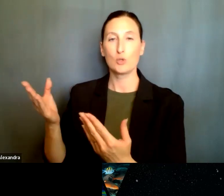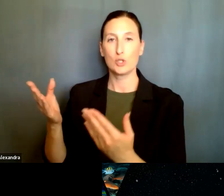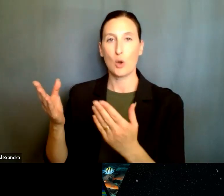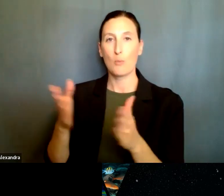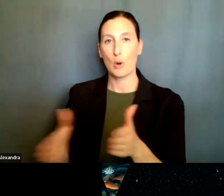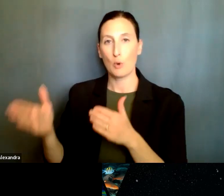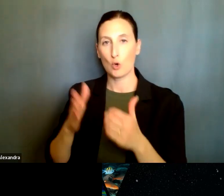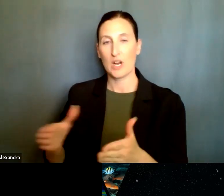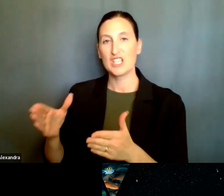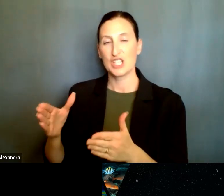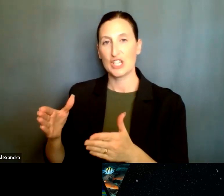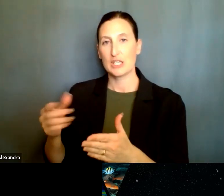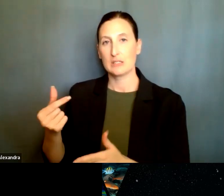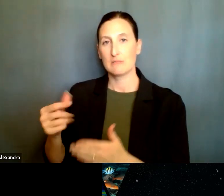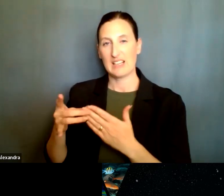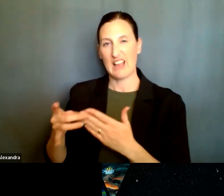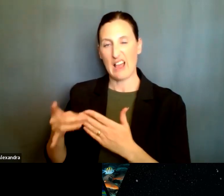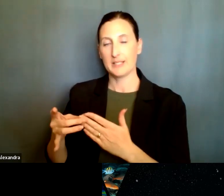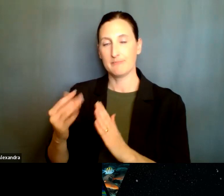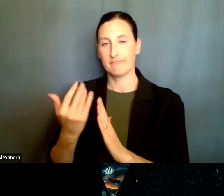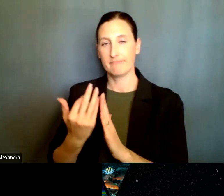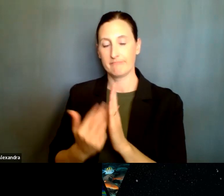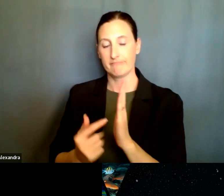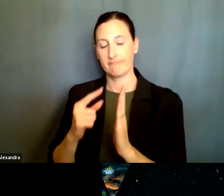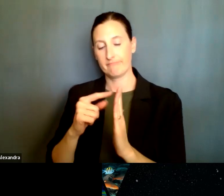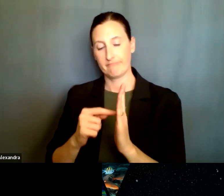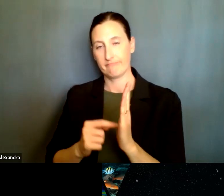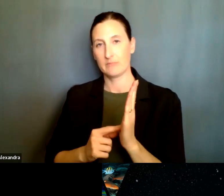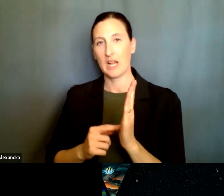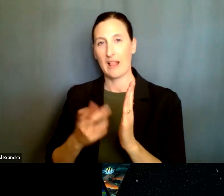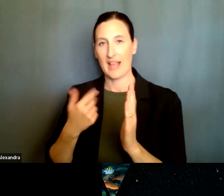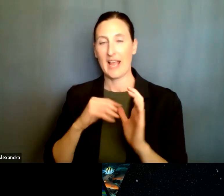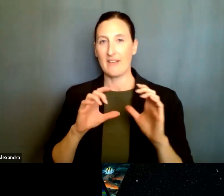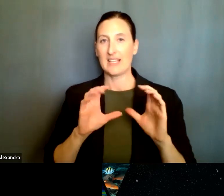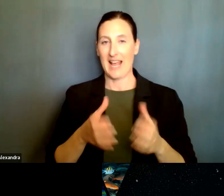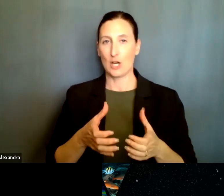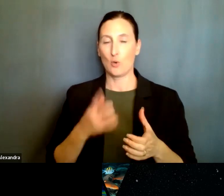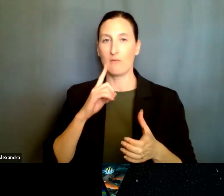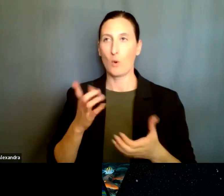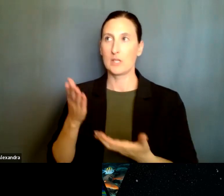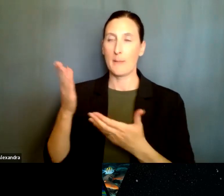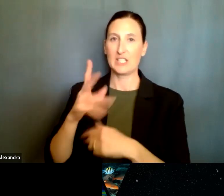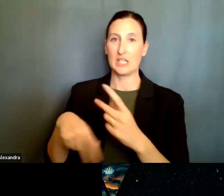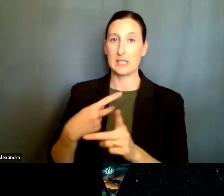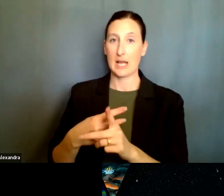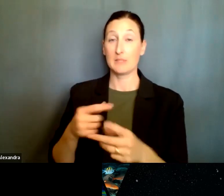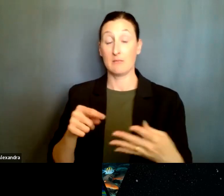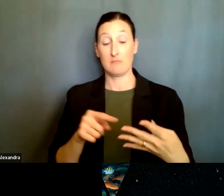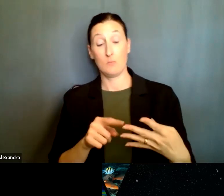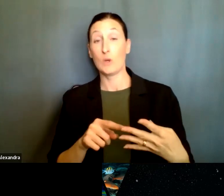there is a separate category of submission types, which is conference proposals and there are